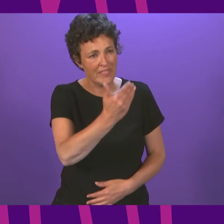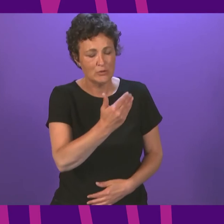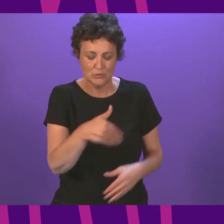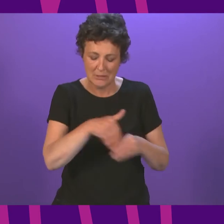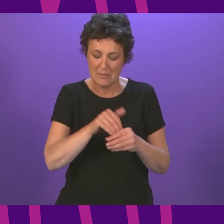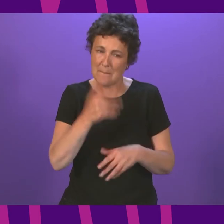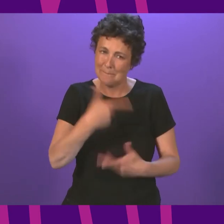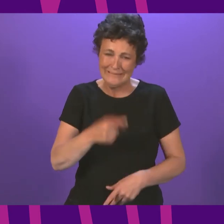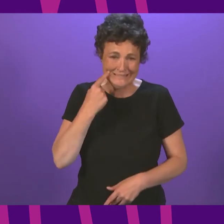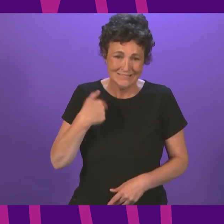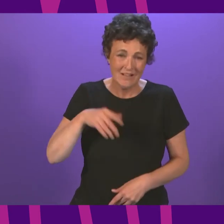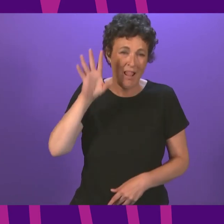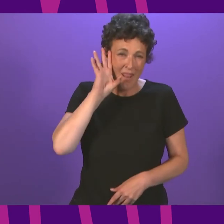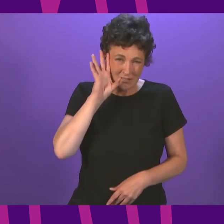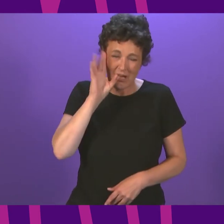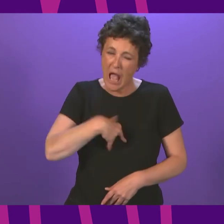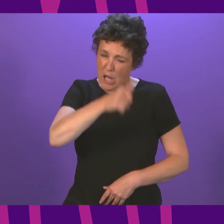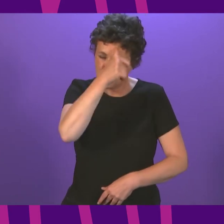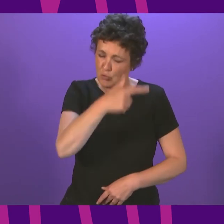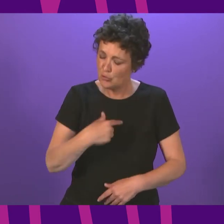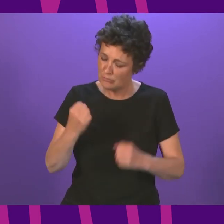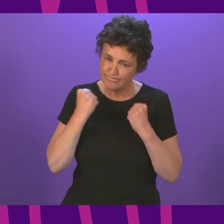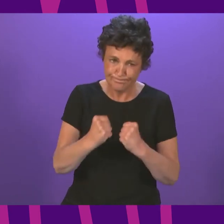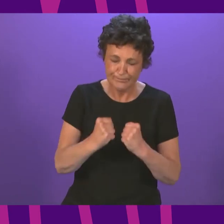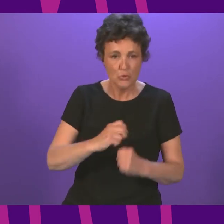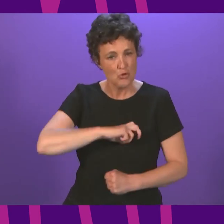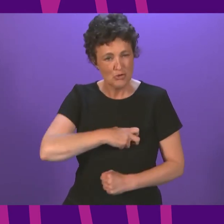that the member feels strongly about trade unions, but is he seriously suggesting that